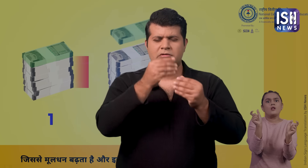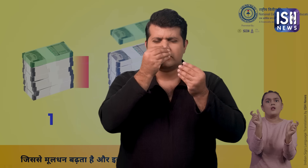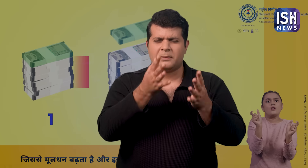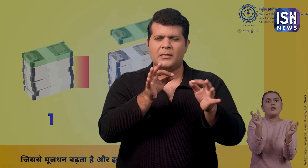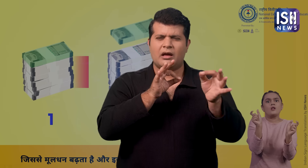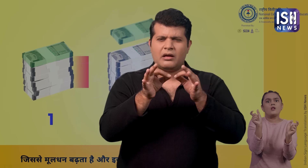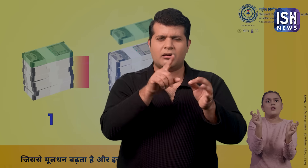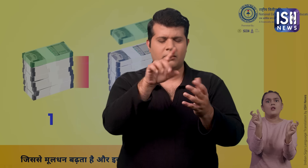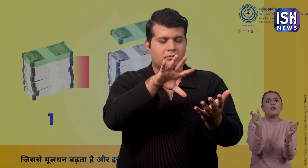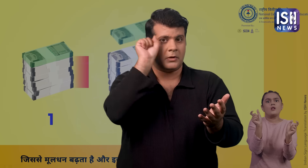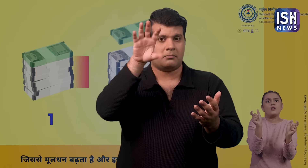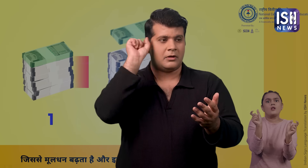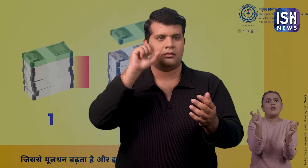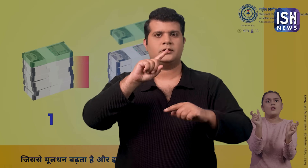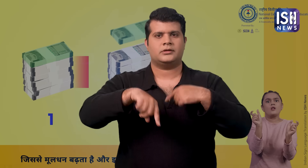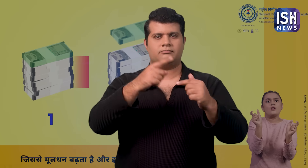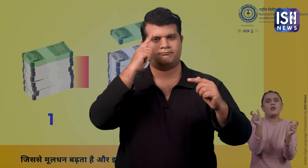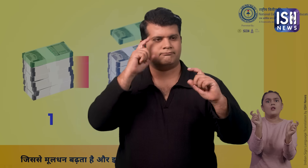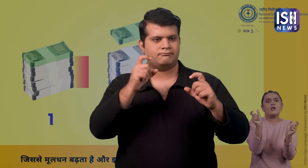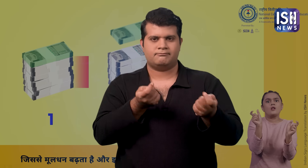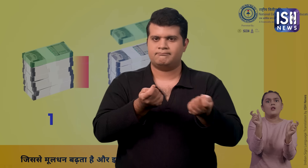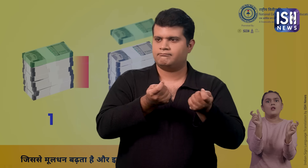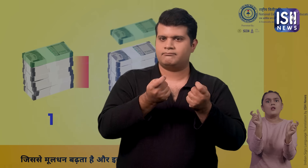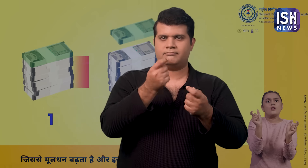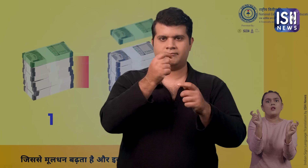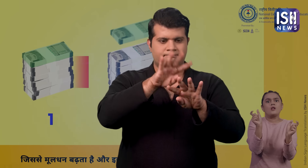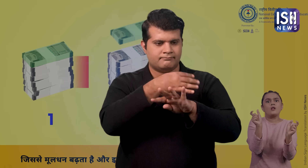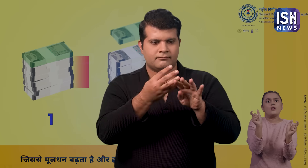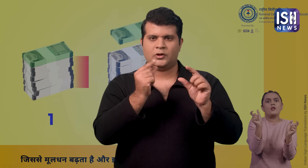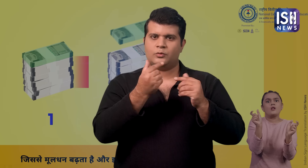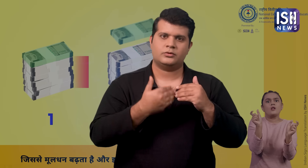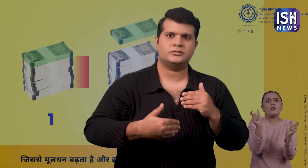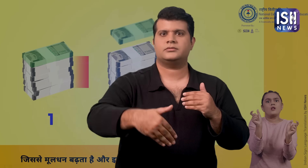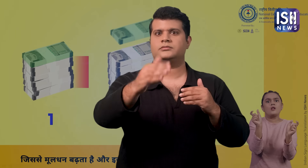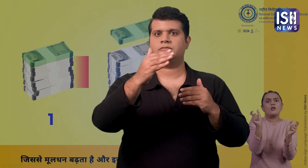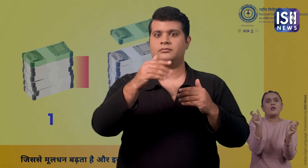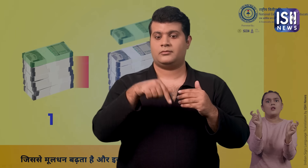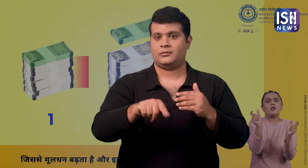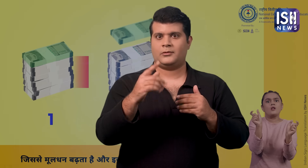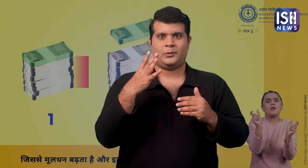The simple explanations will help you learn how to manage your money.